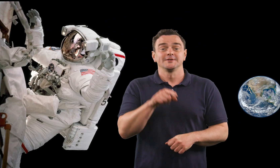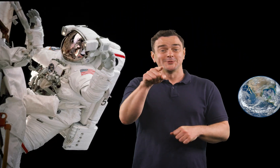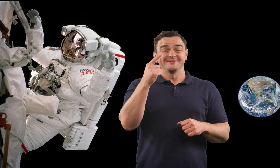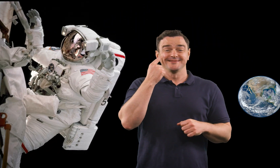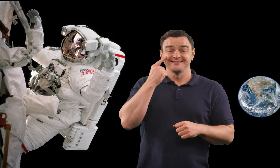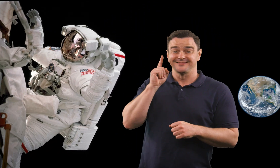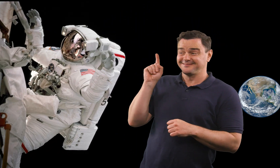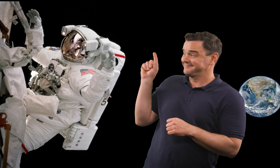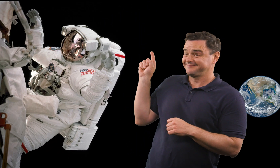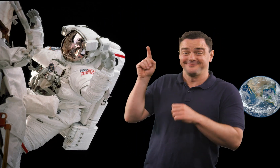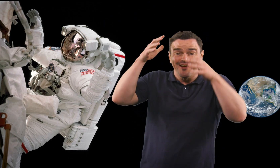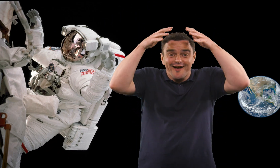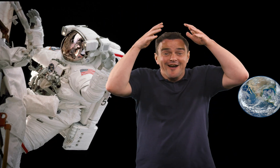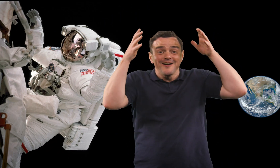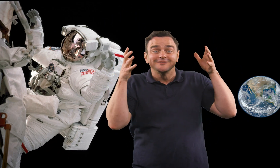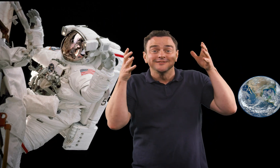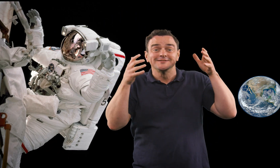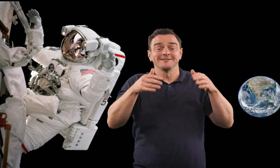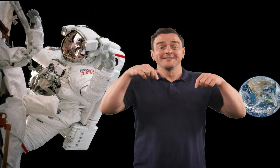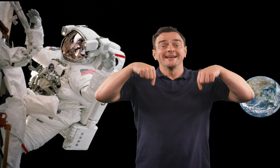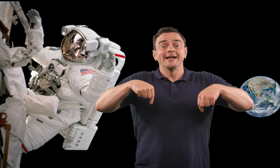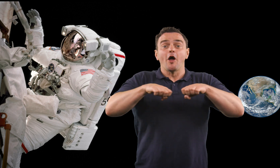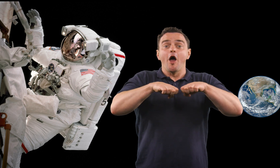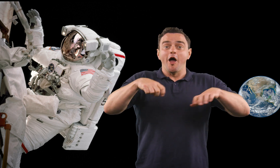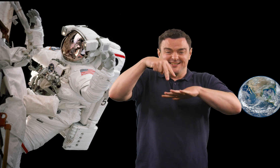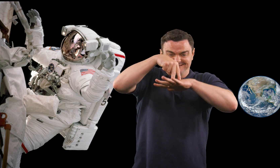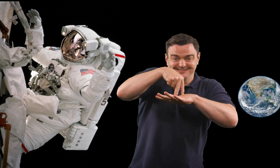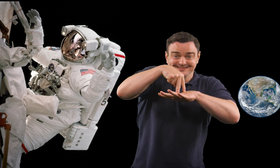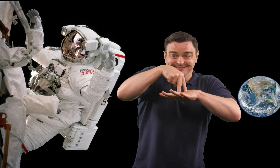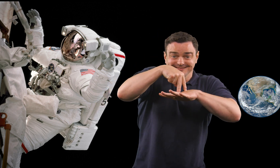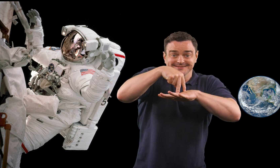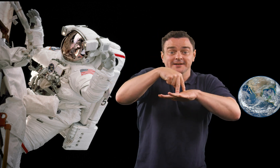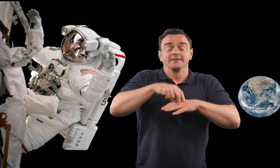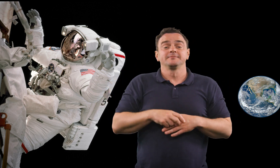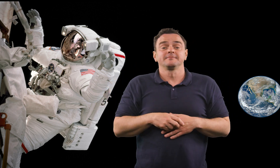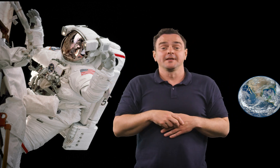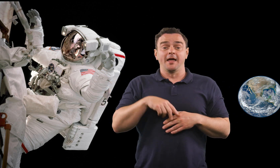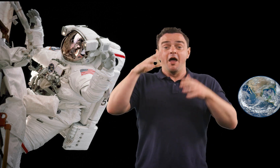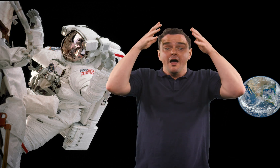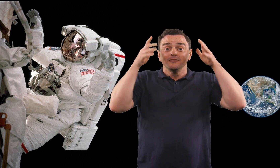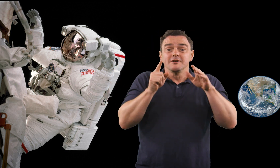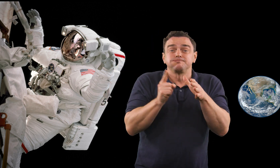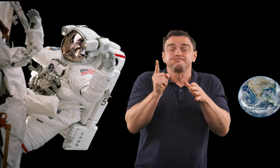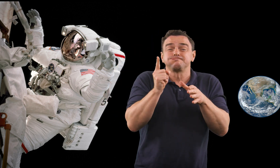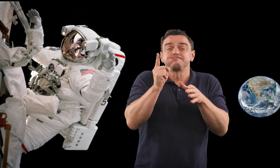Here we could see an astronaut. on earth, gravity means that you and me are pulled towards the ground,